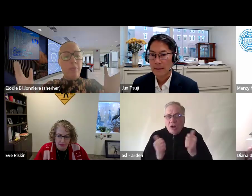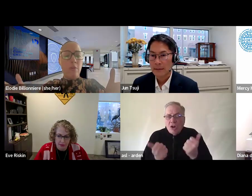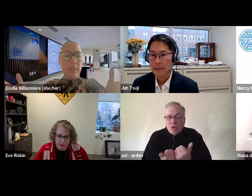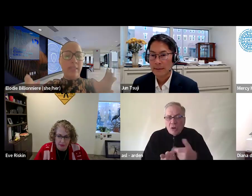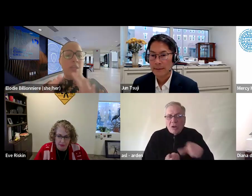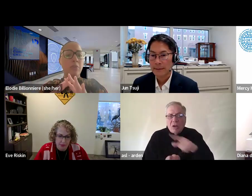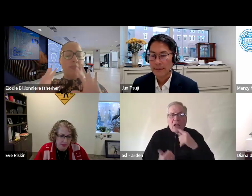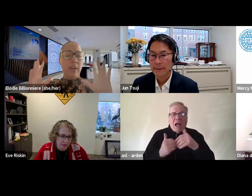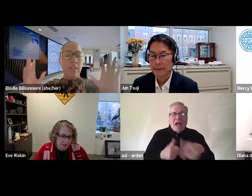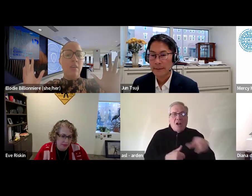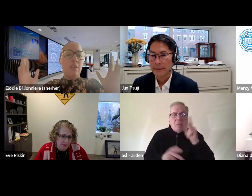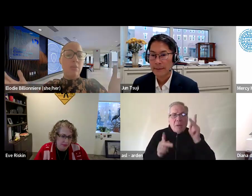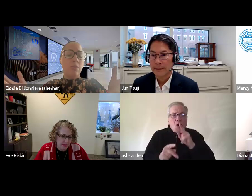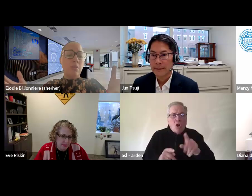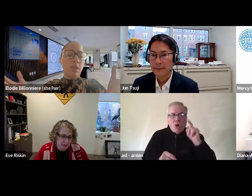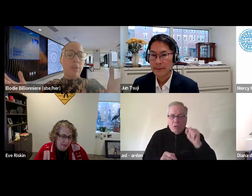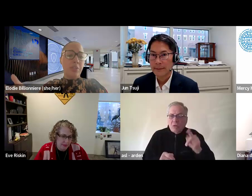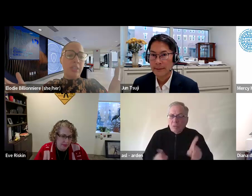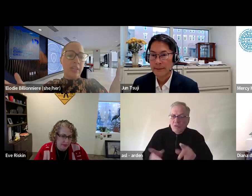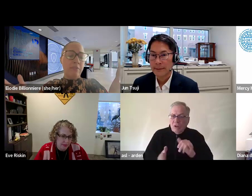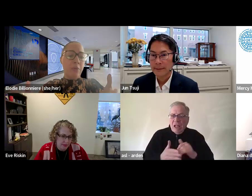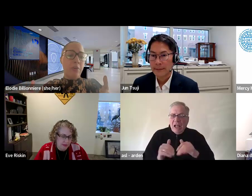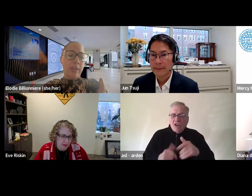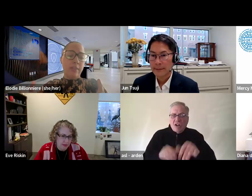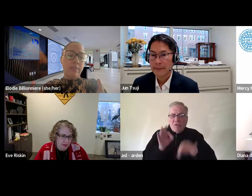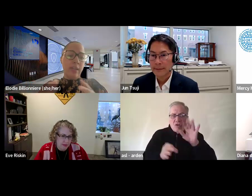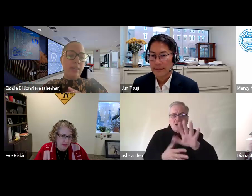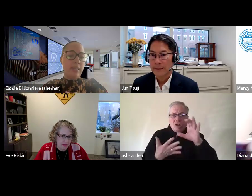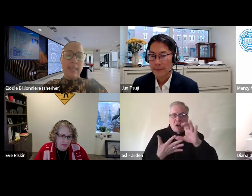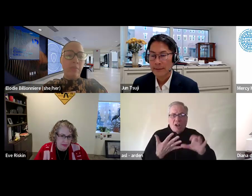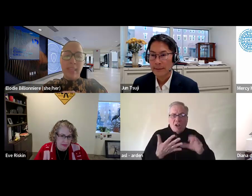are currently performing, that is how you define the criteria for your grants.